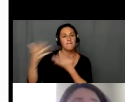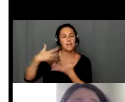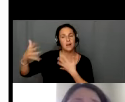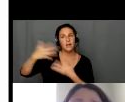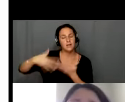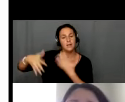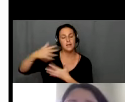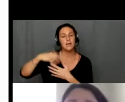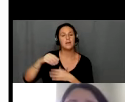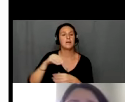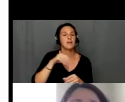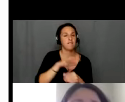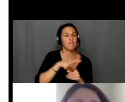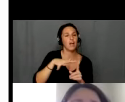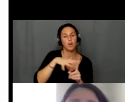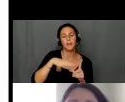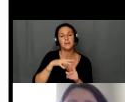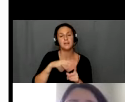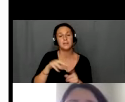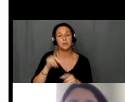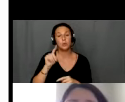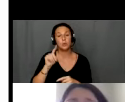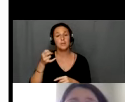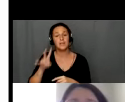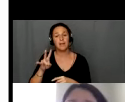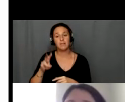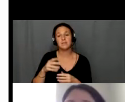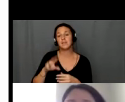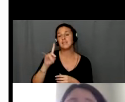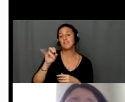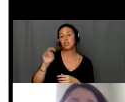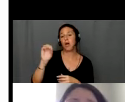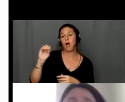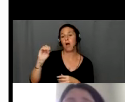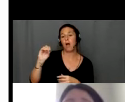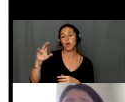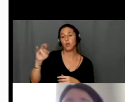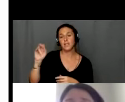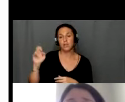2017 the division of occupational safety and health held advisory